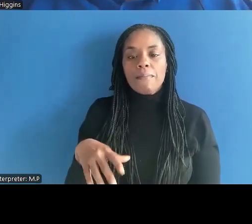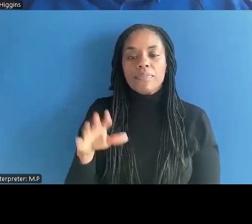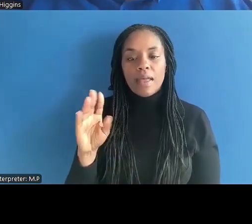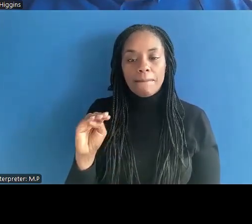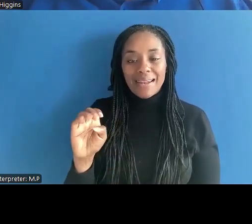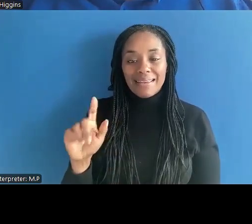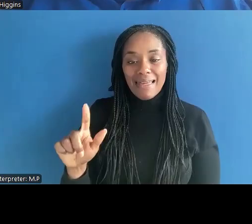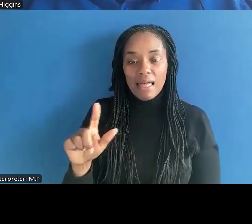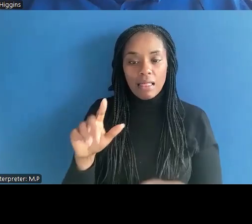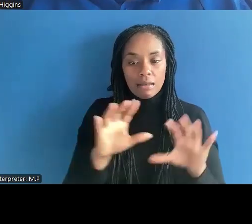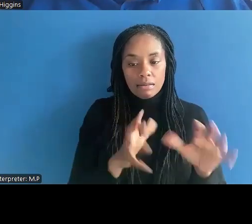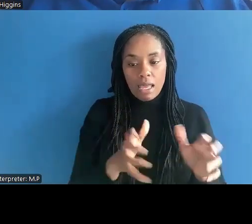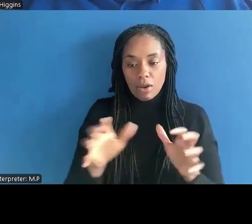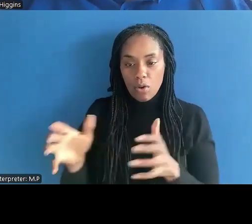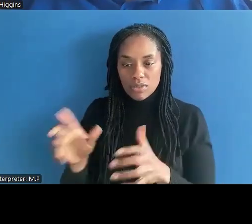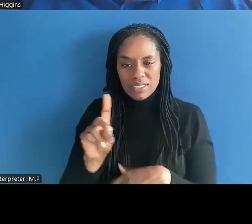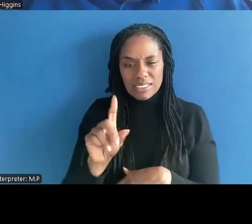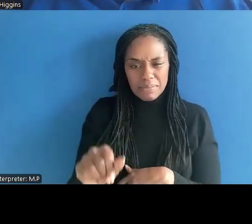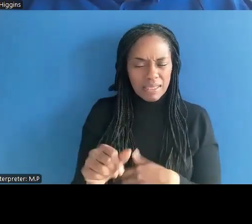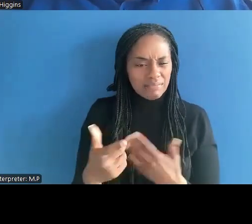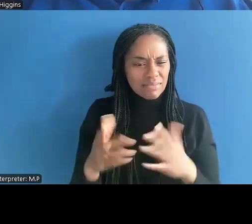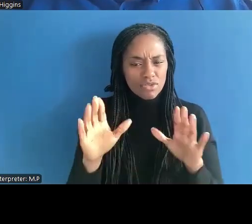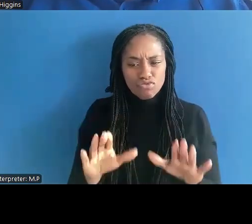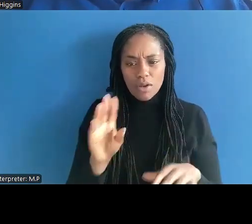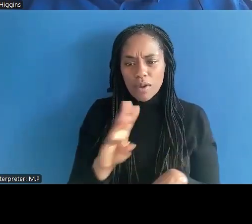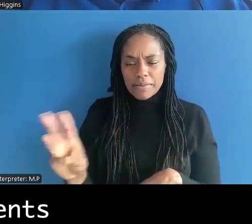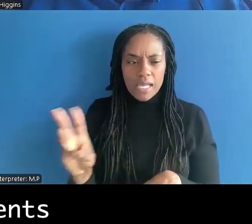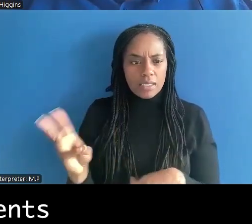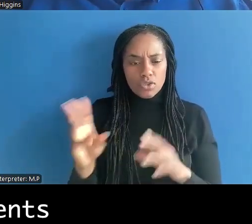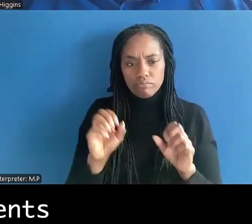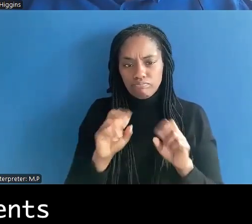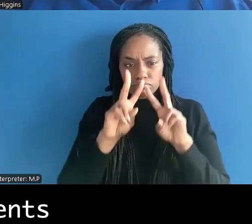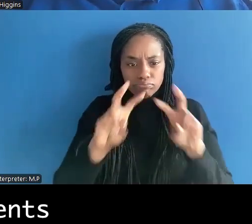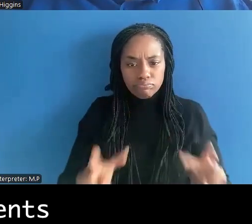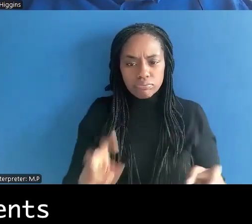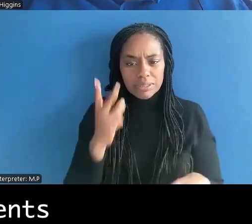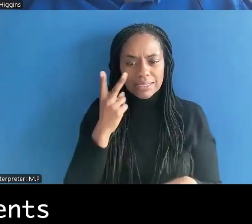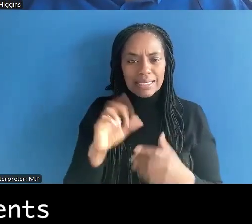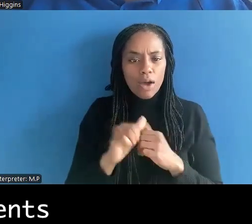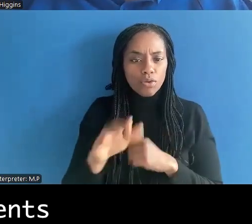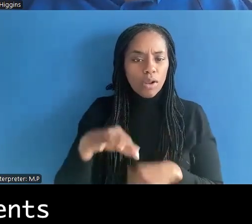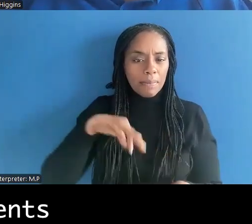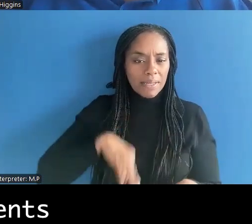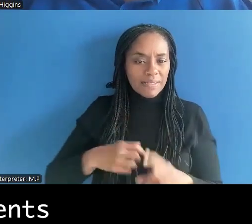To go on, to look at how your benefits, kind of get affected by different events that could happen.